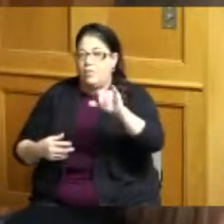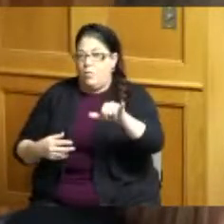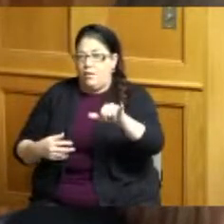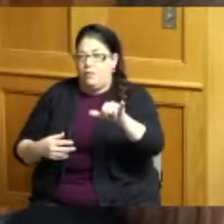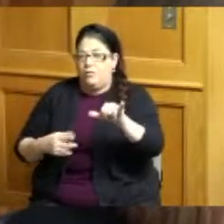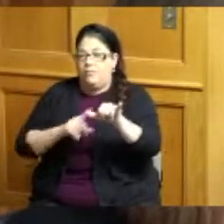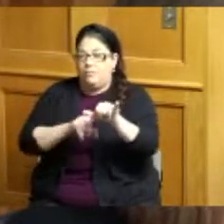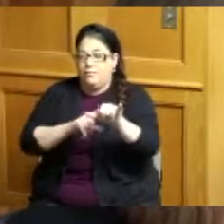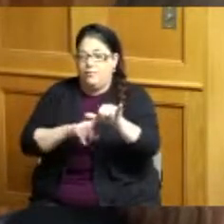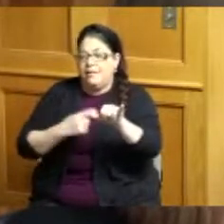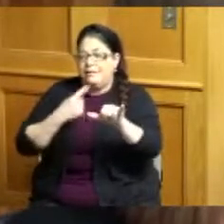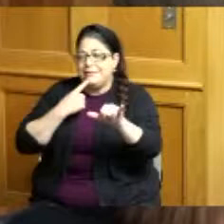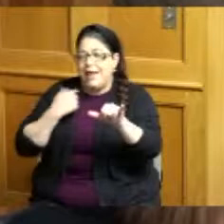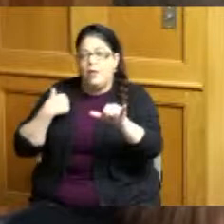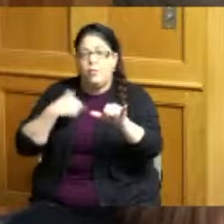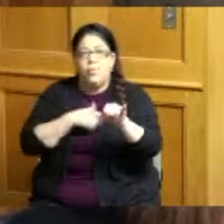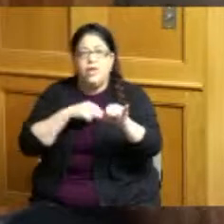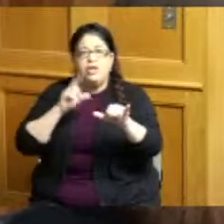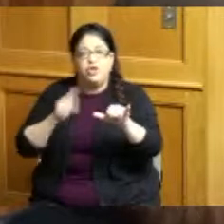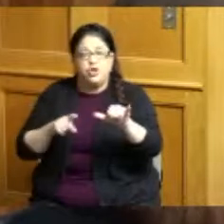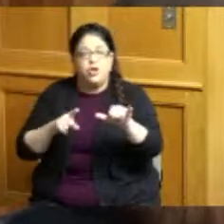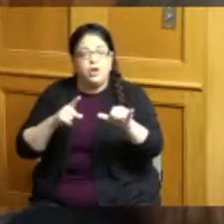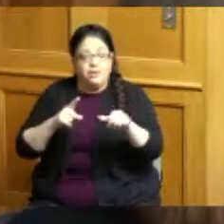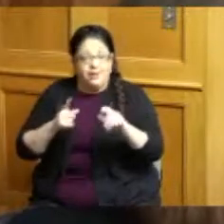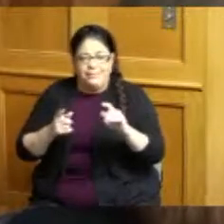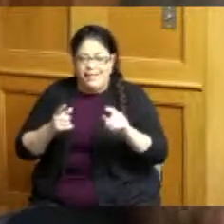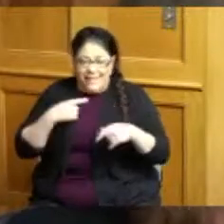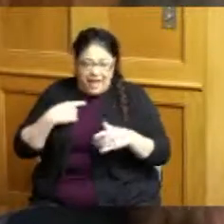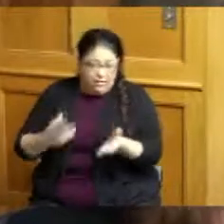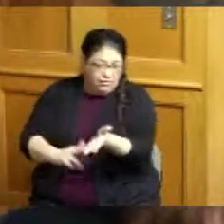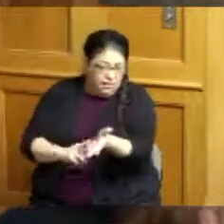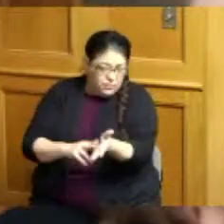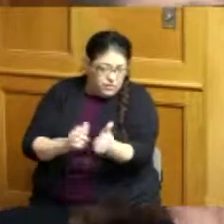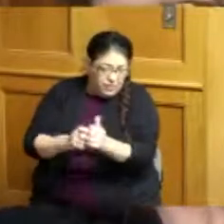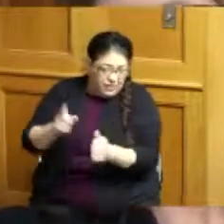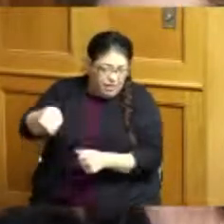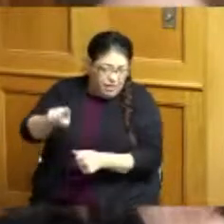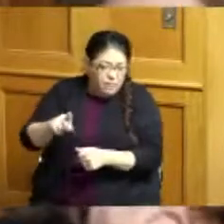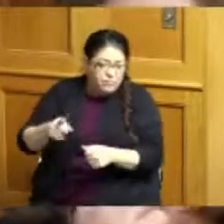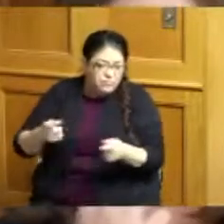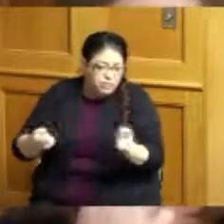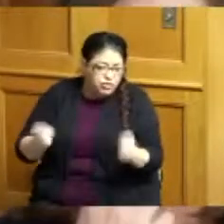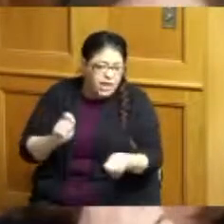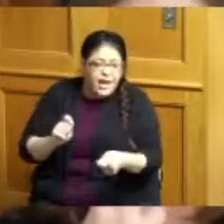said that we should alter this agreement the reason being that the number of retained jobs